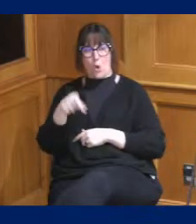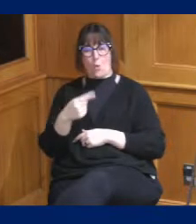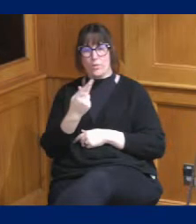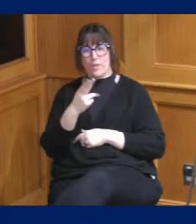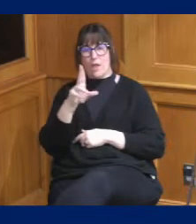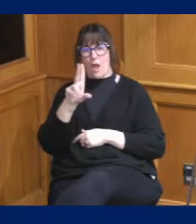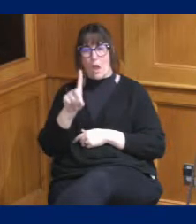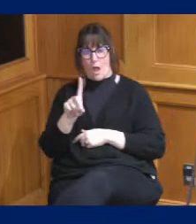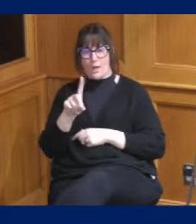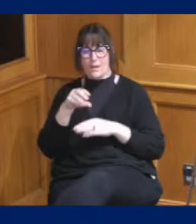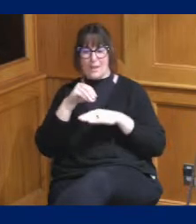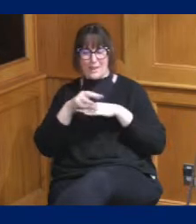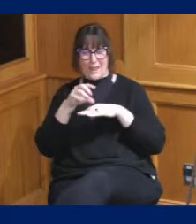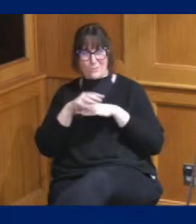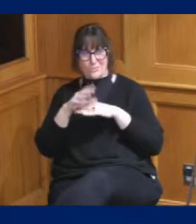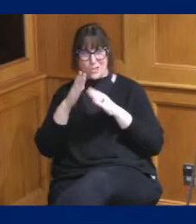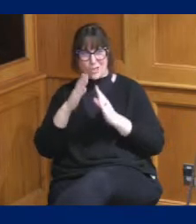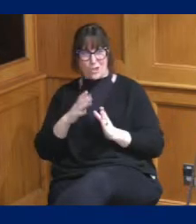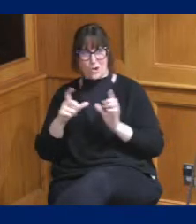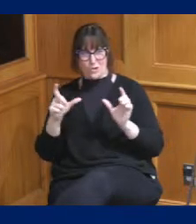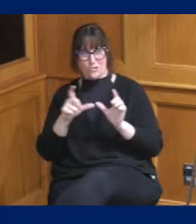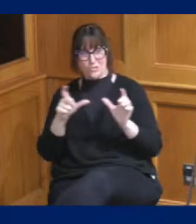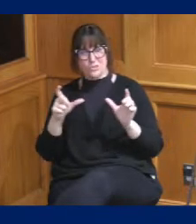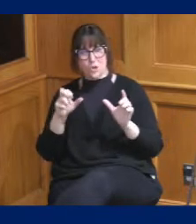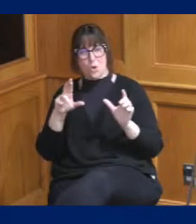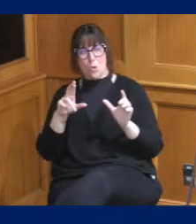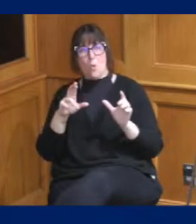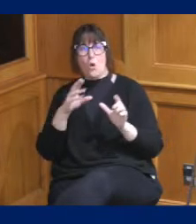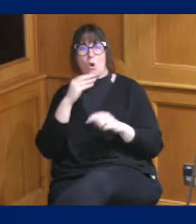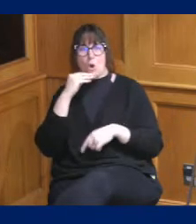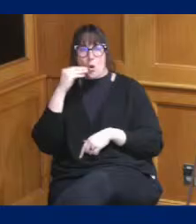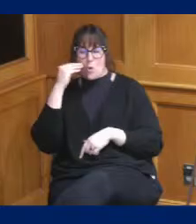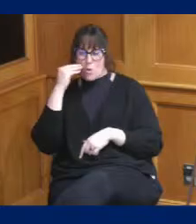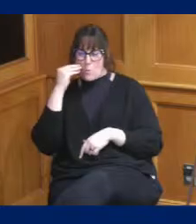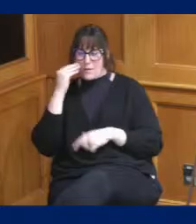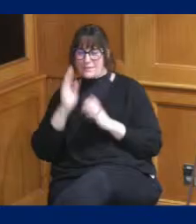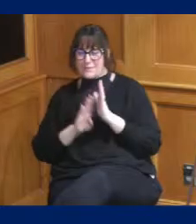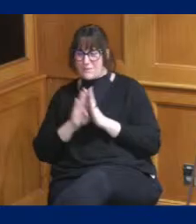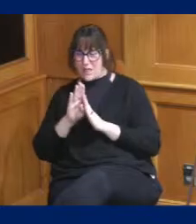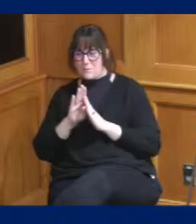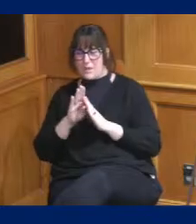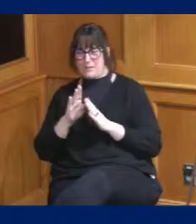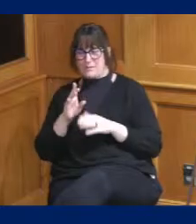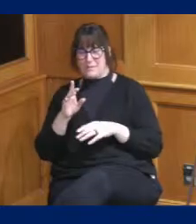counselors or organizations can provide eligible services such as staff salaries